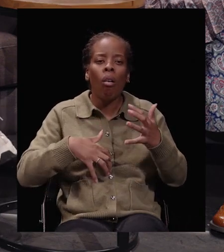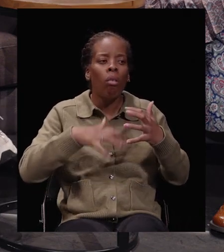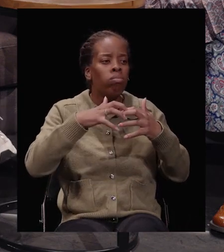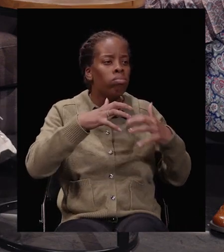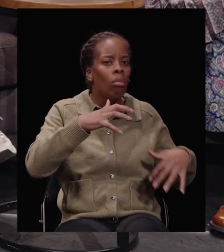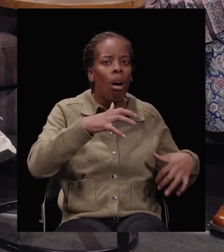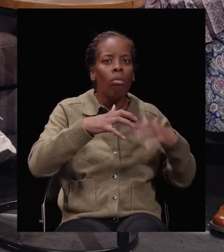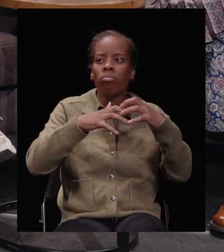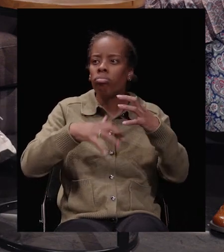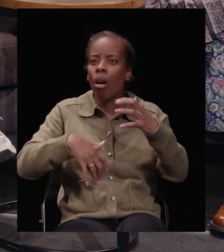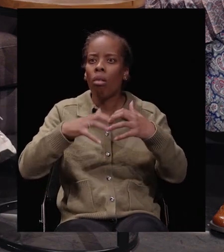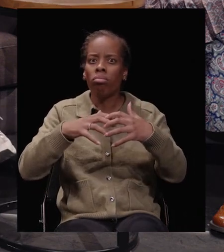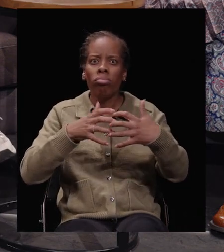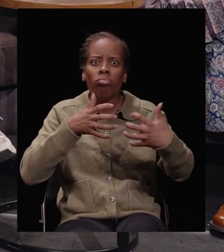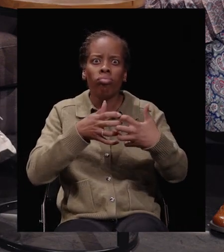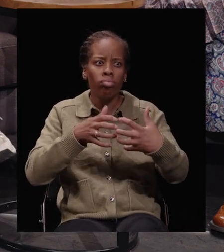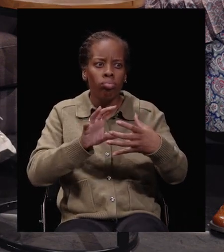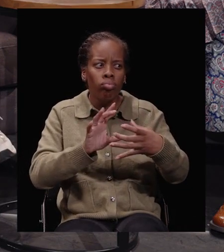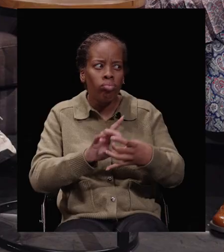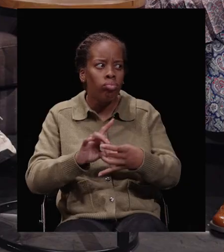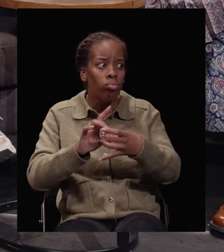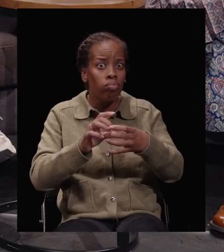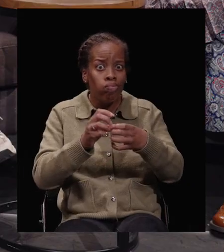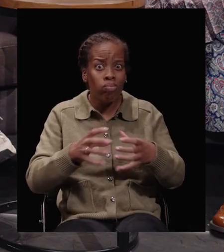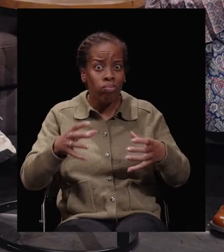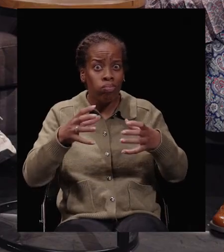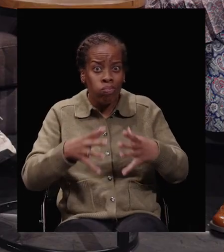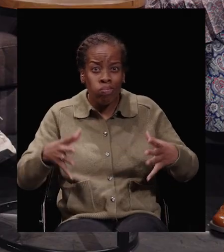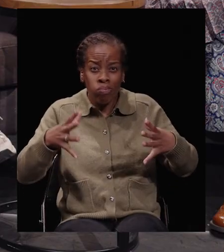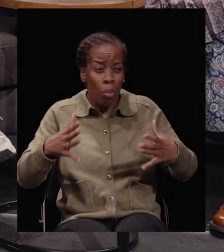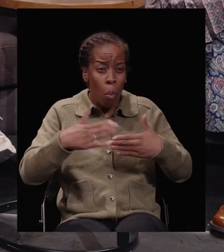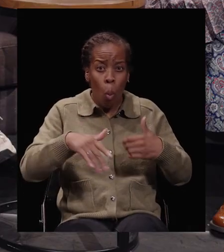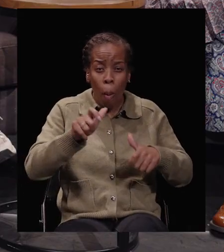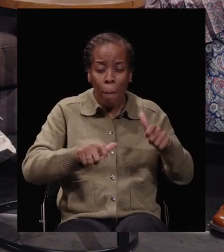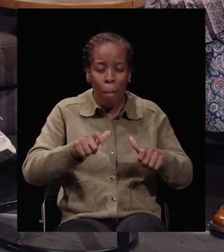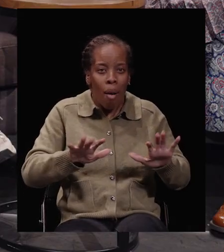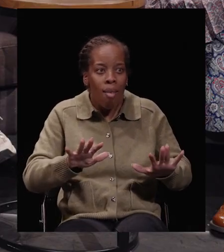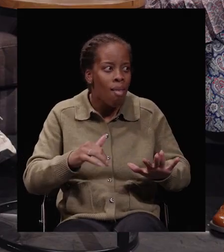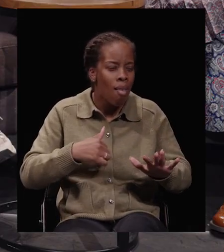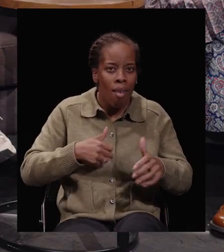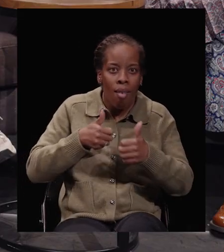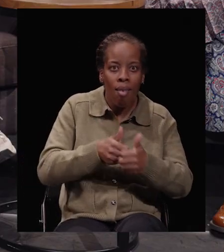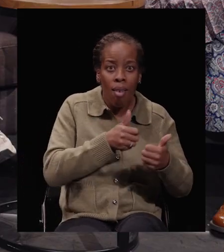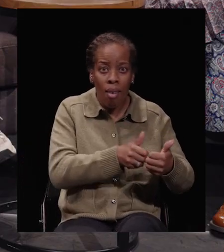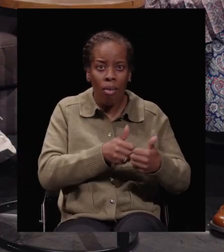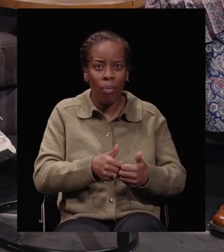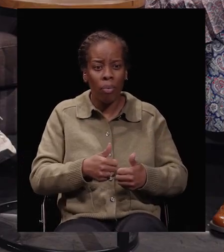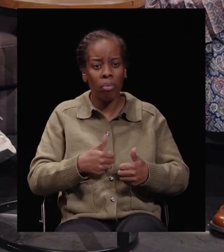as these conversations have become more and more regular and more and more people are starting to understand, that I think there is a real groundswell.